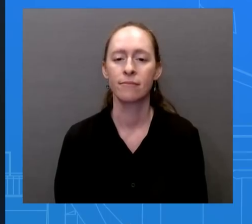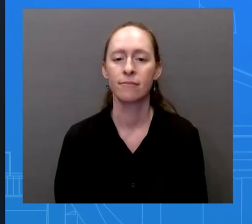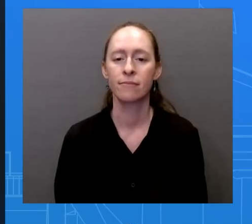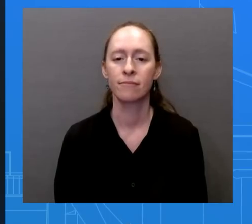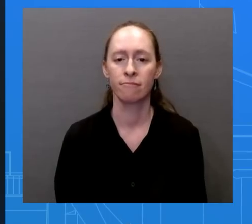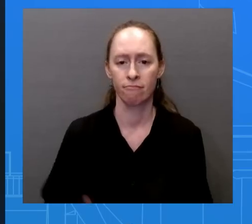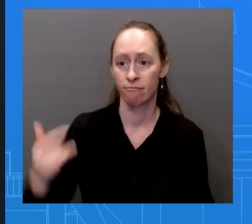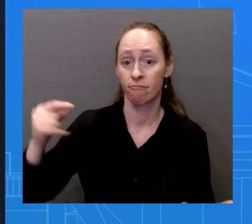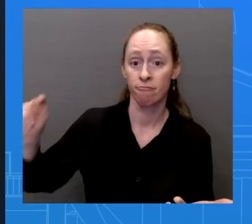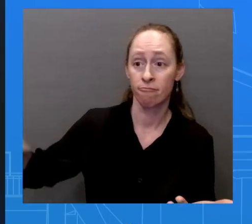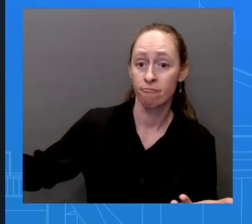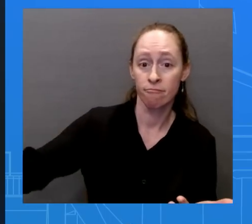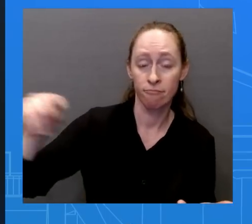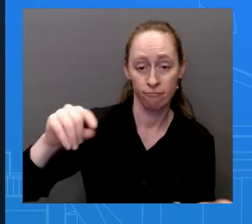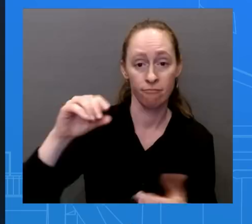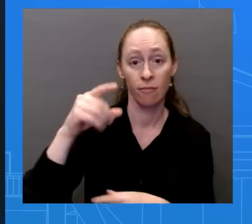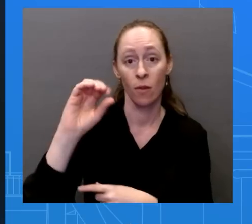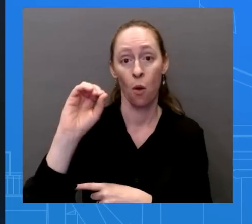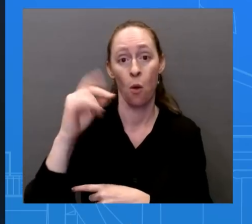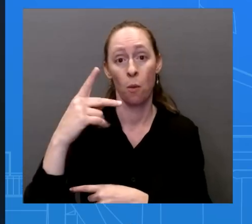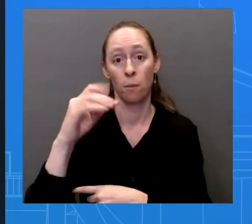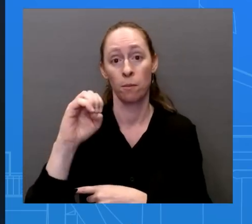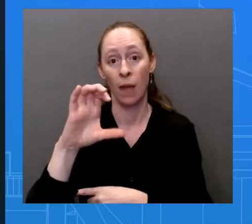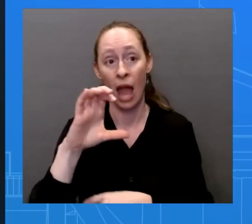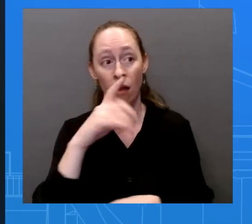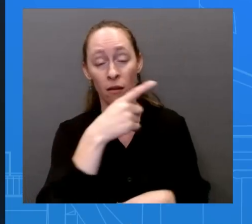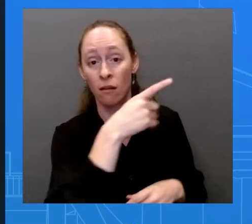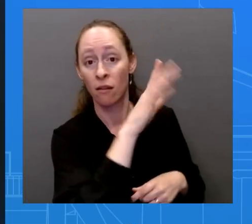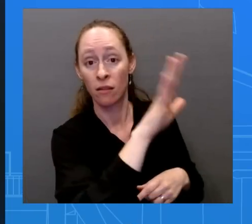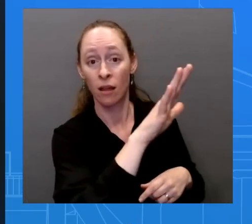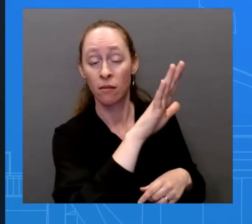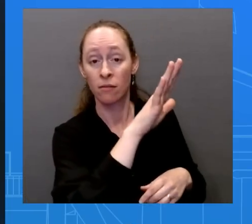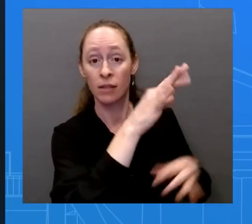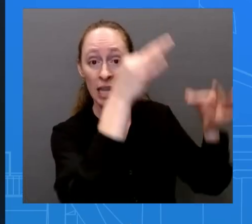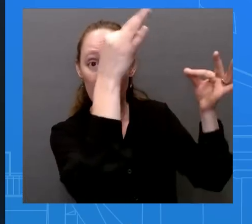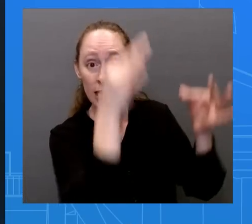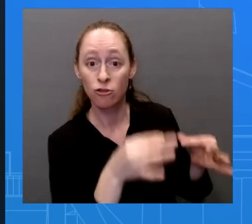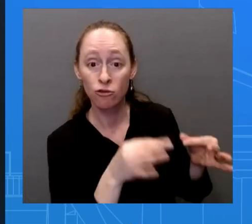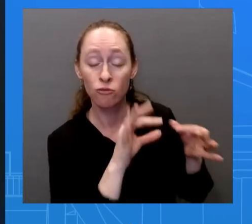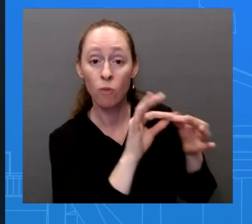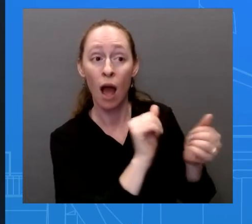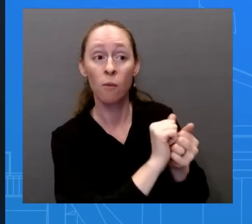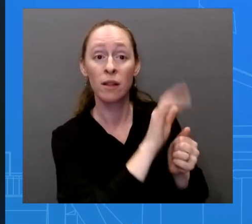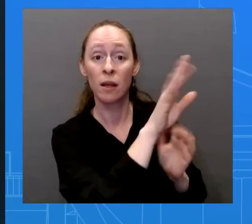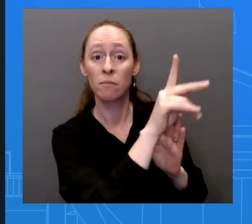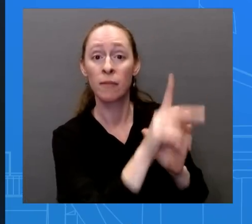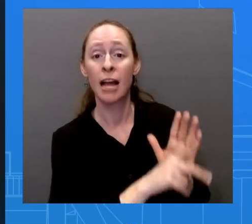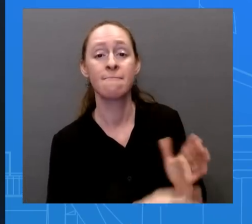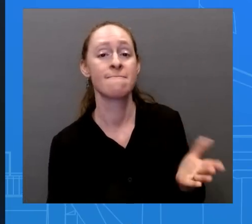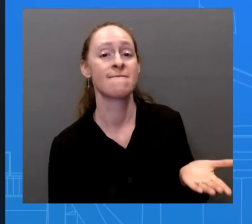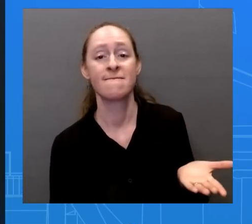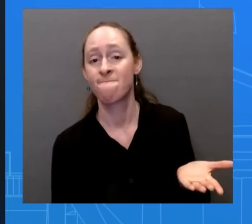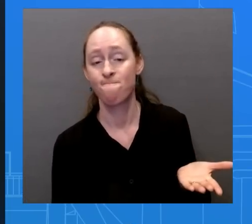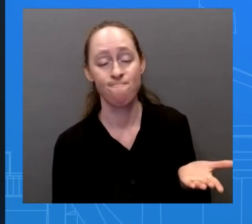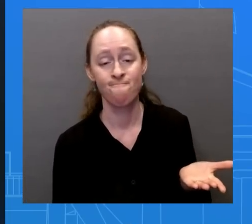you know, on their energy policy was indeed self-serving. And it's going to hurt, you know,